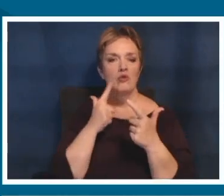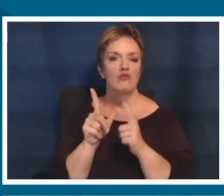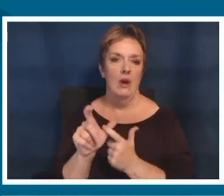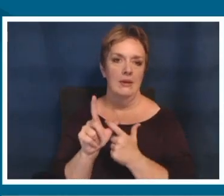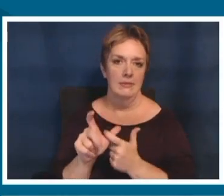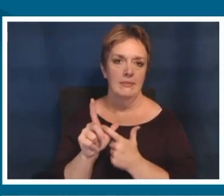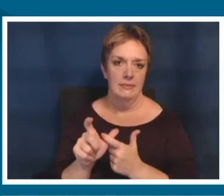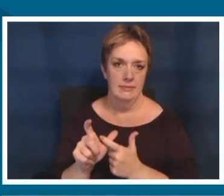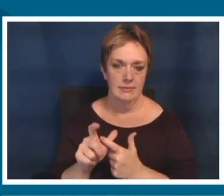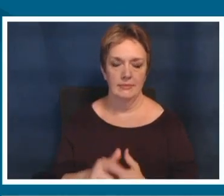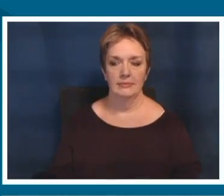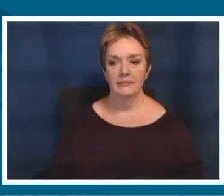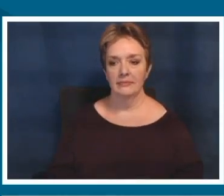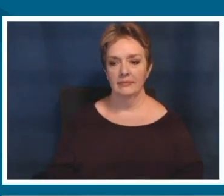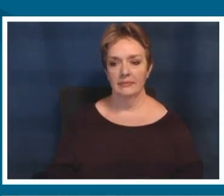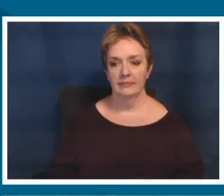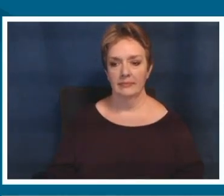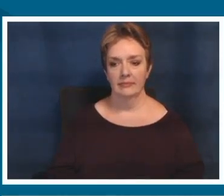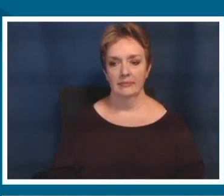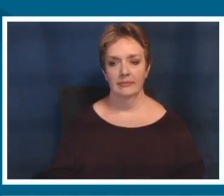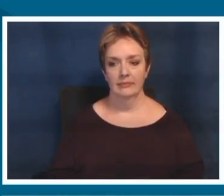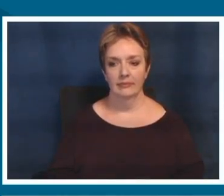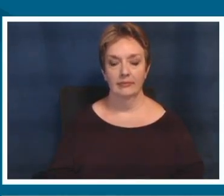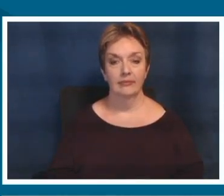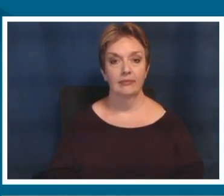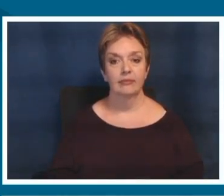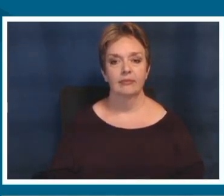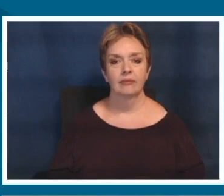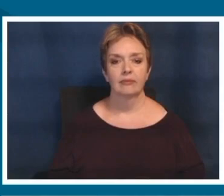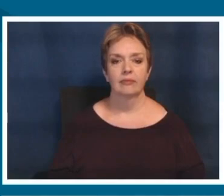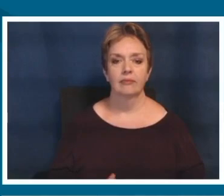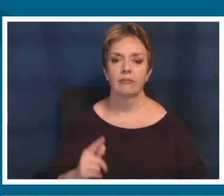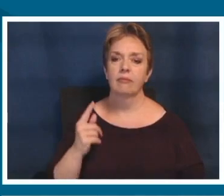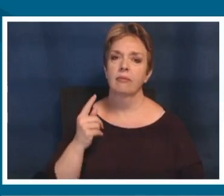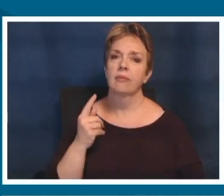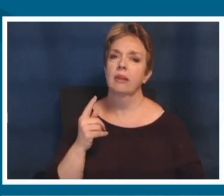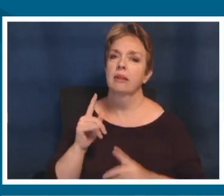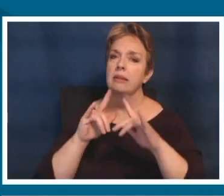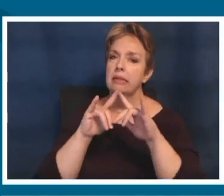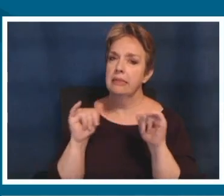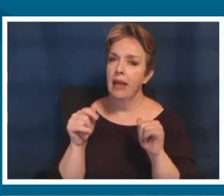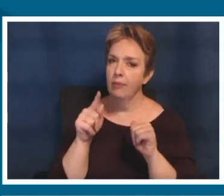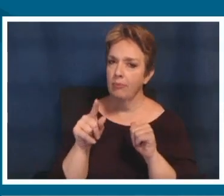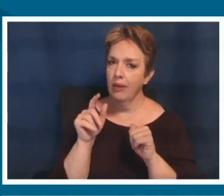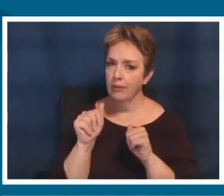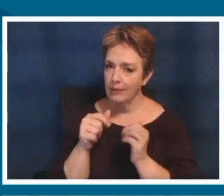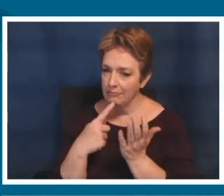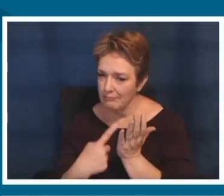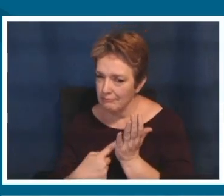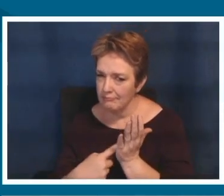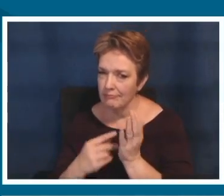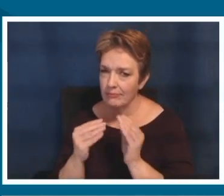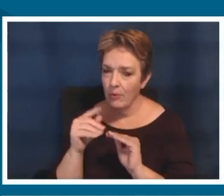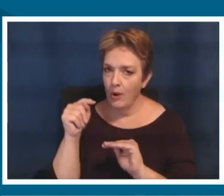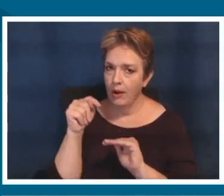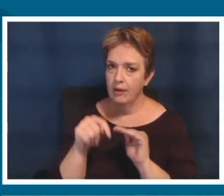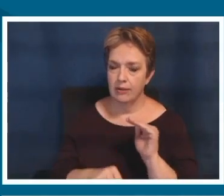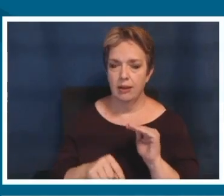of you know with some probing it's like they could articulate that they were